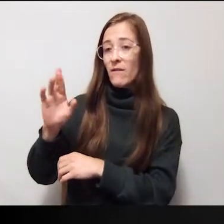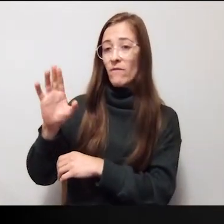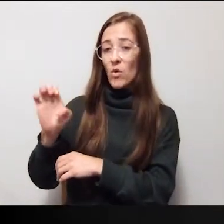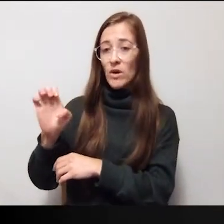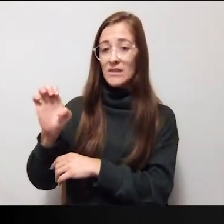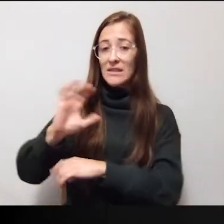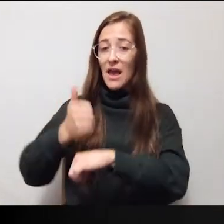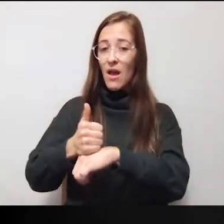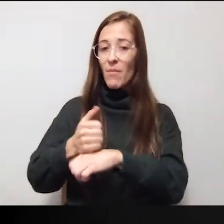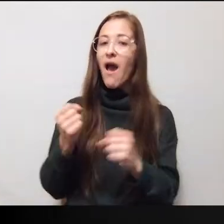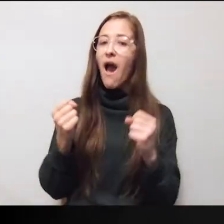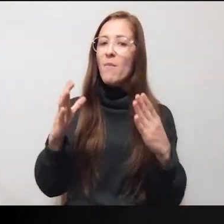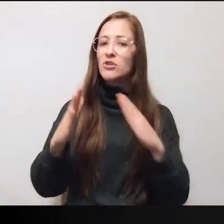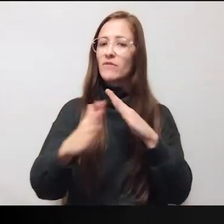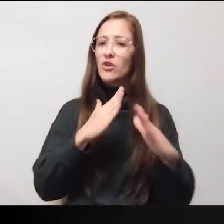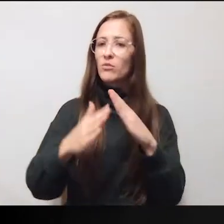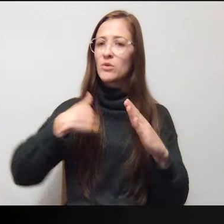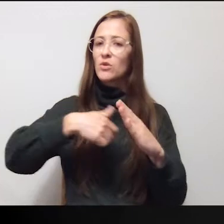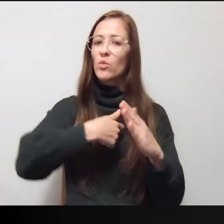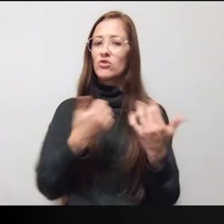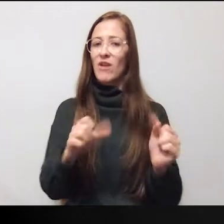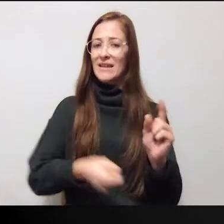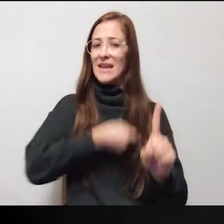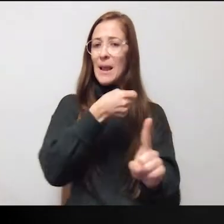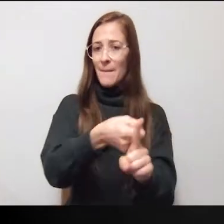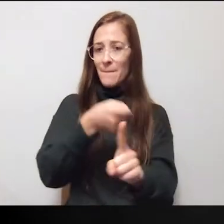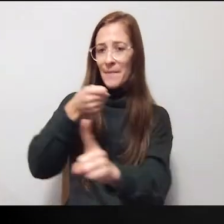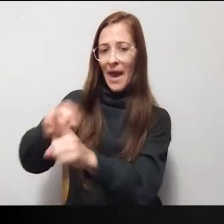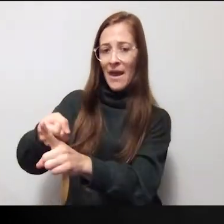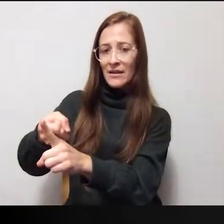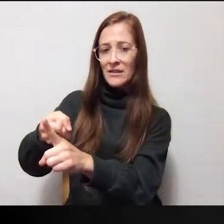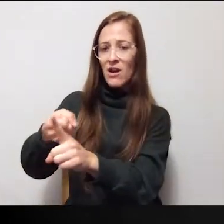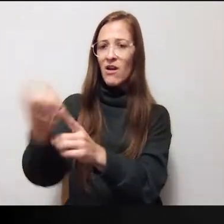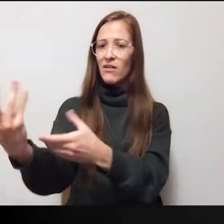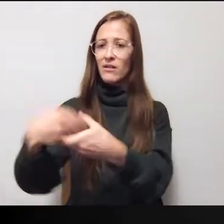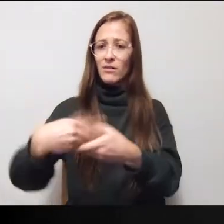how much of the communities that we're trying to impact are being brought to the table?